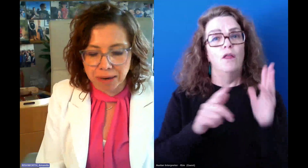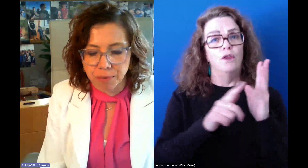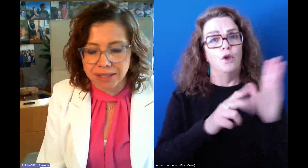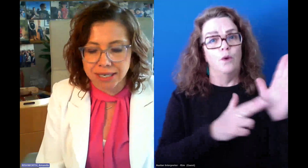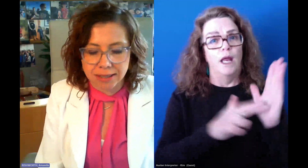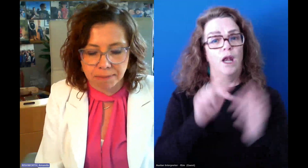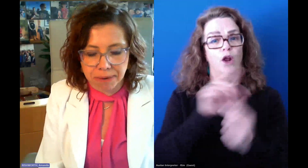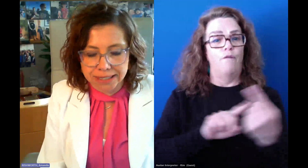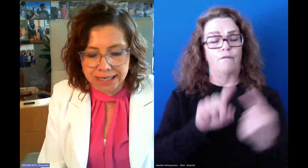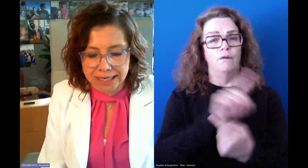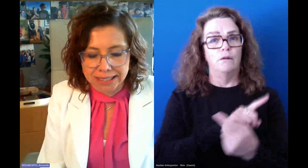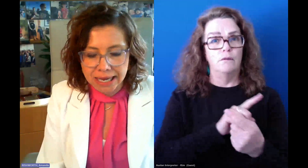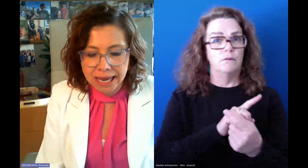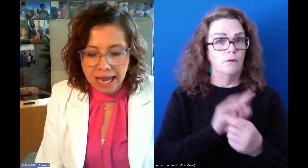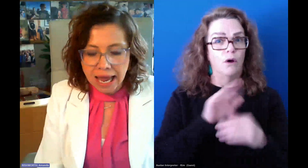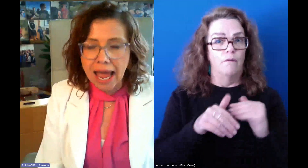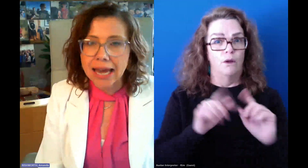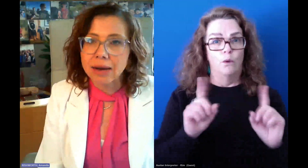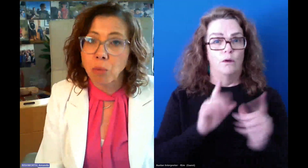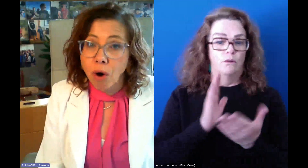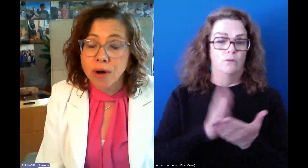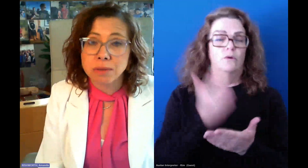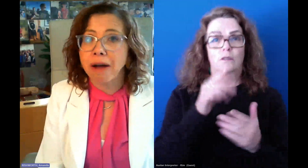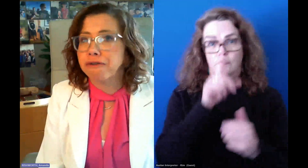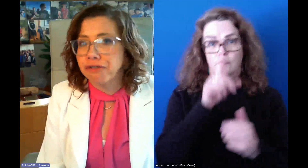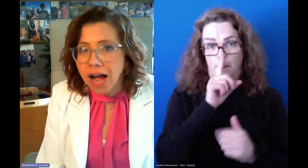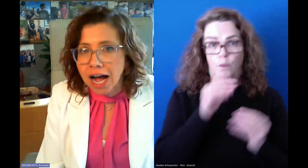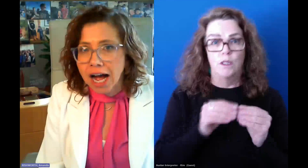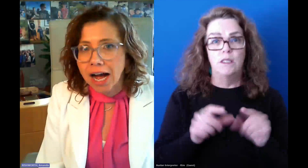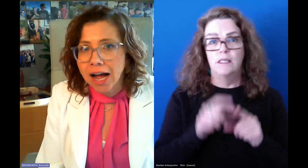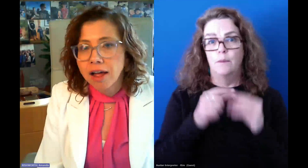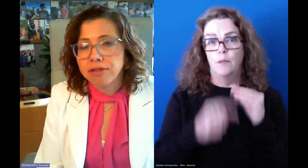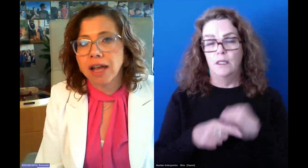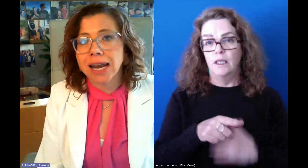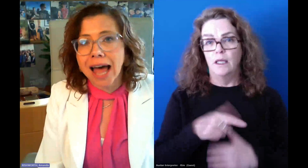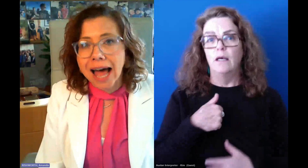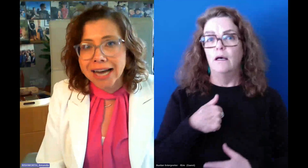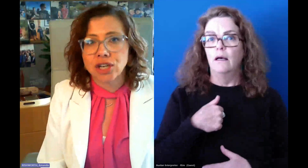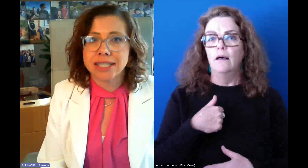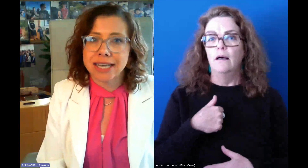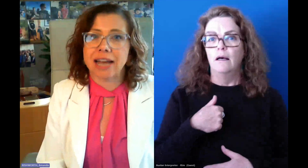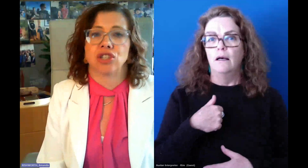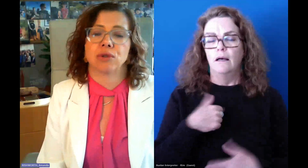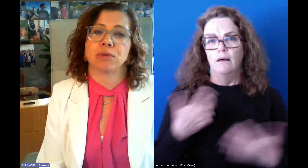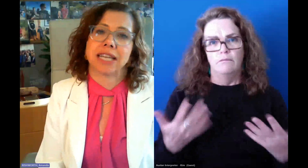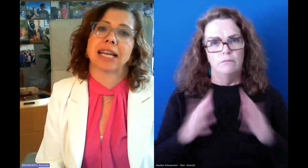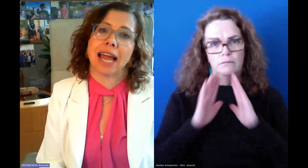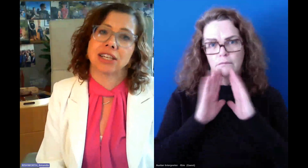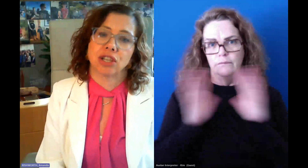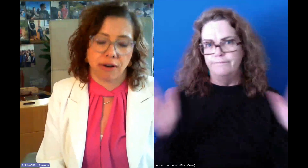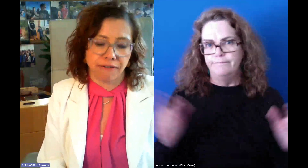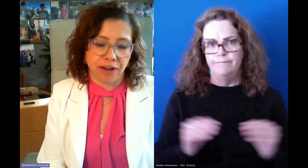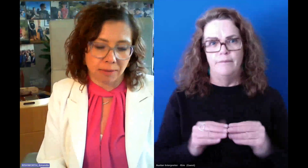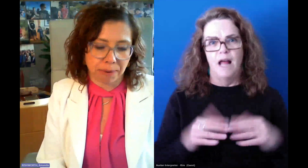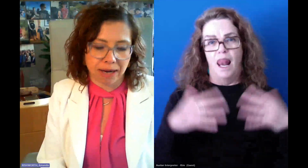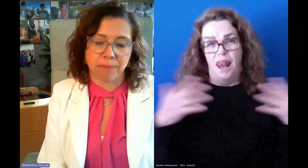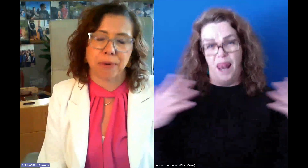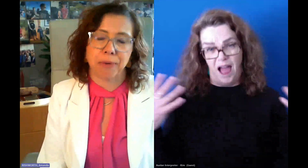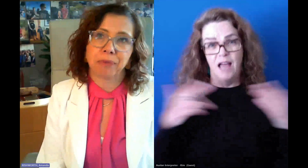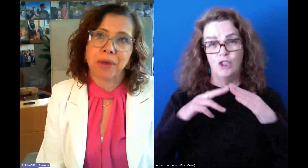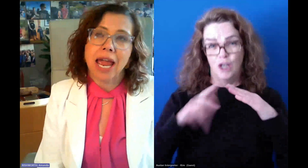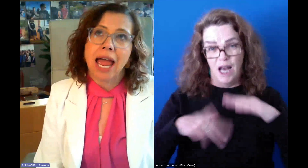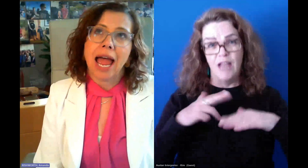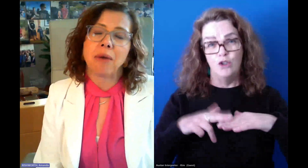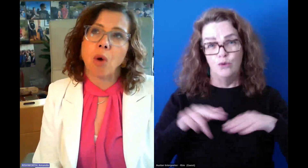people with disabilities and it was by far the largest national delegation of young people and